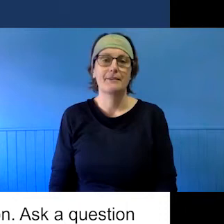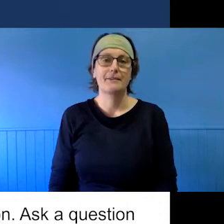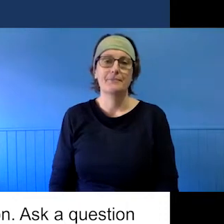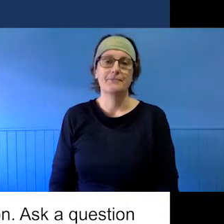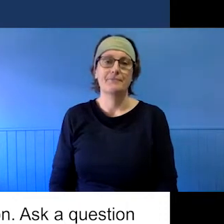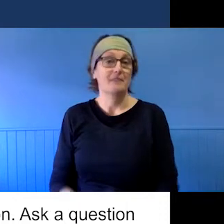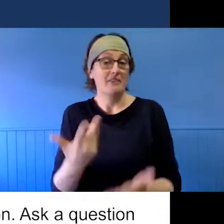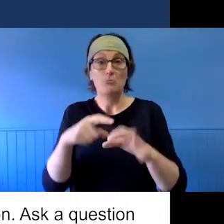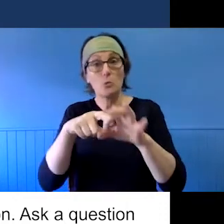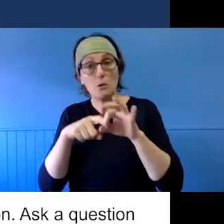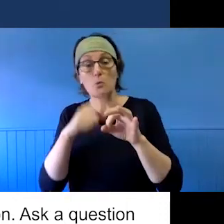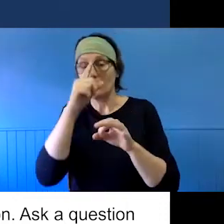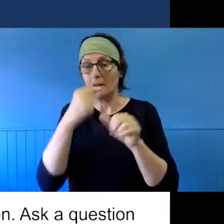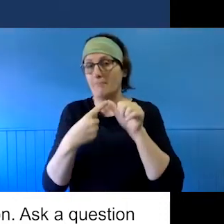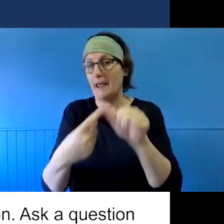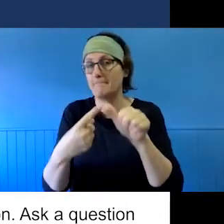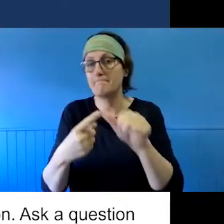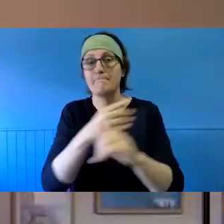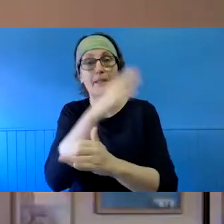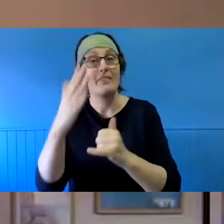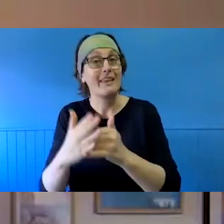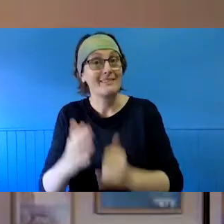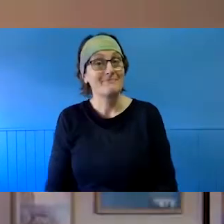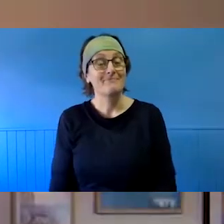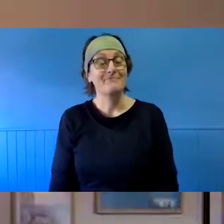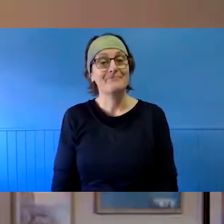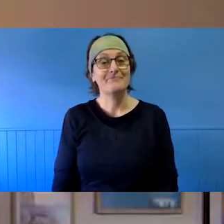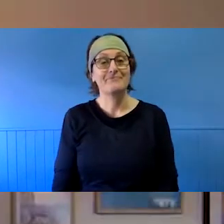We will answer questions at the end of the session.